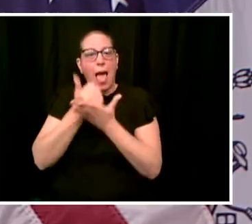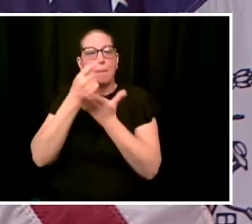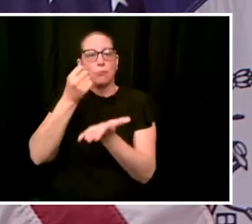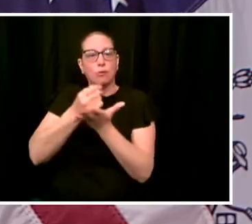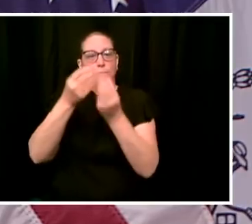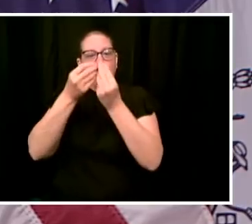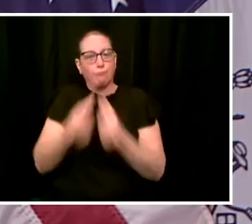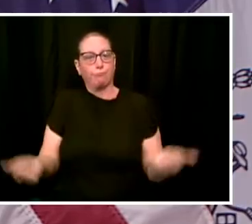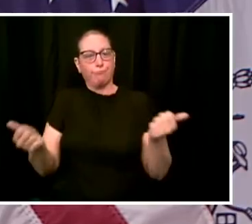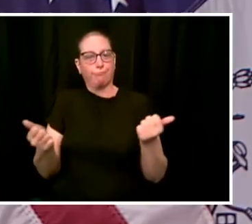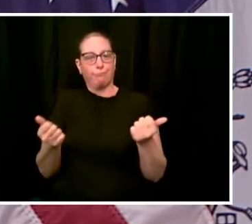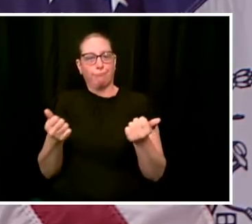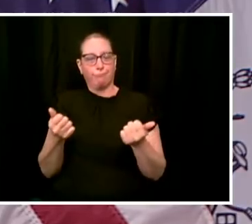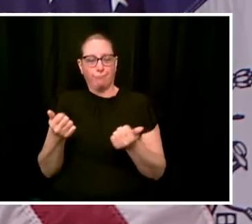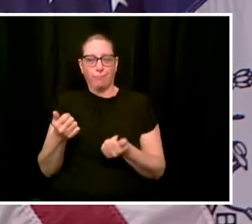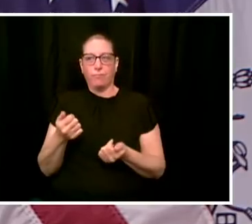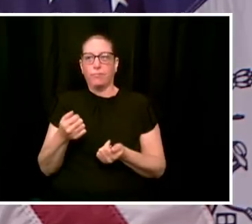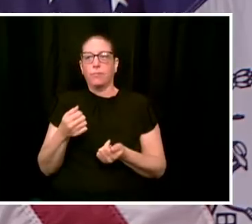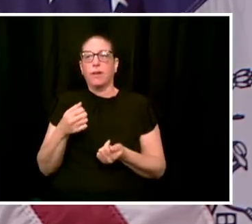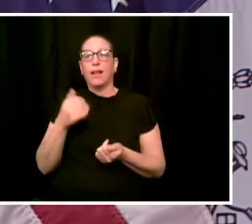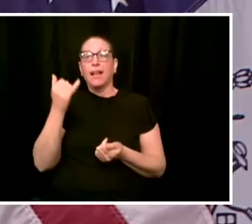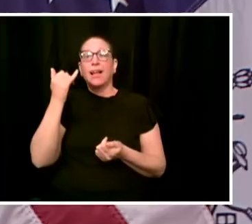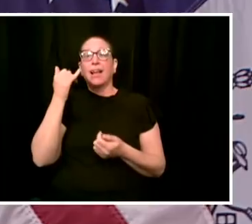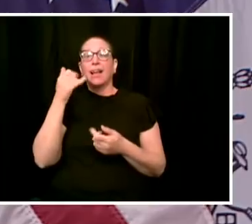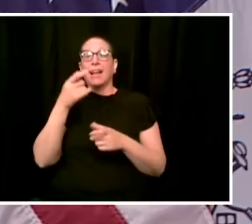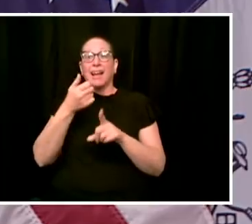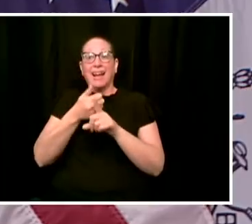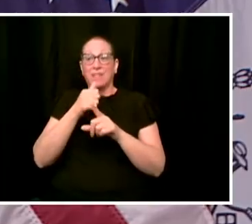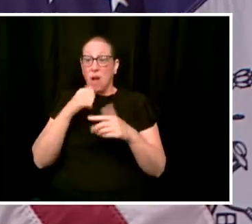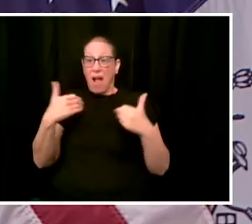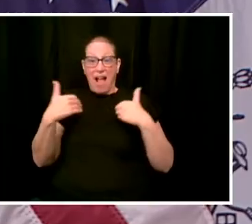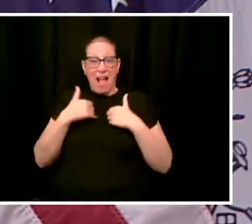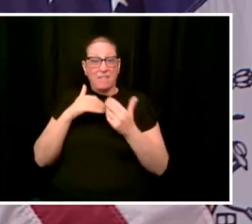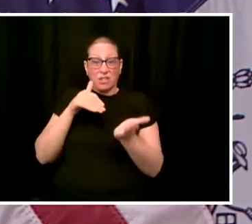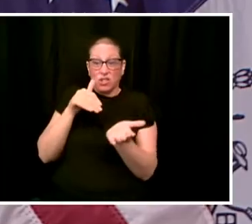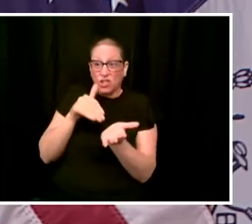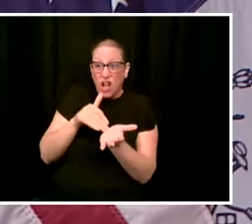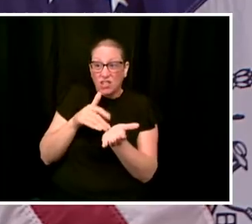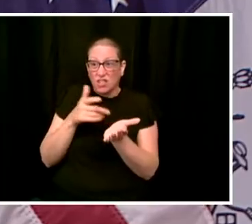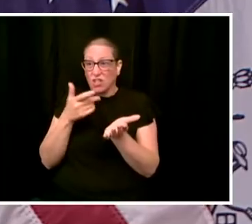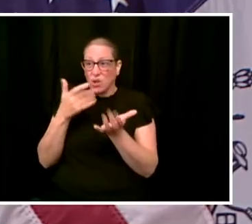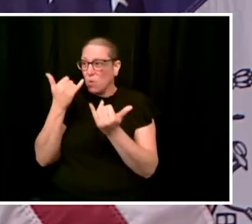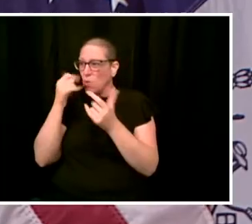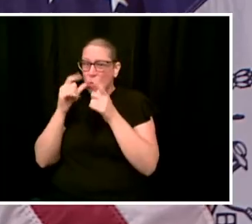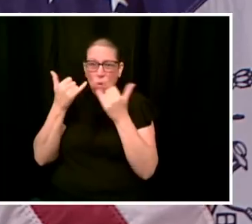AND ANYONE THAT DOES NOT HVEA A PROVIDER AND DOES